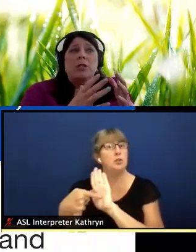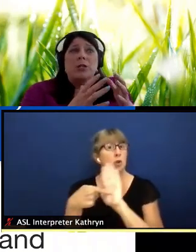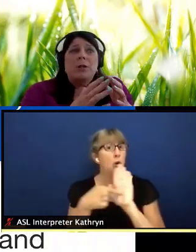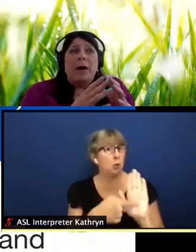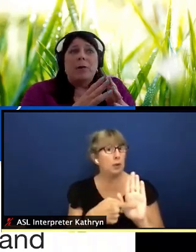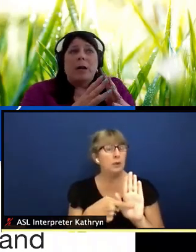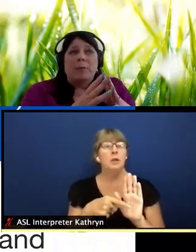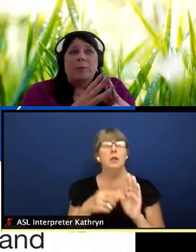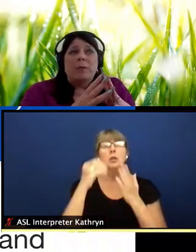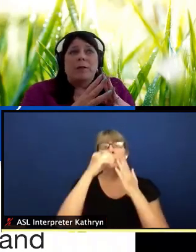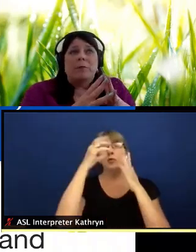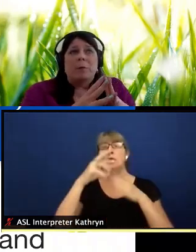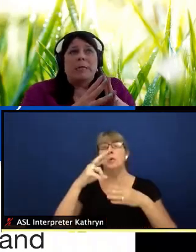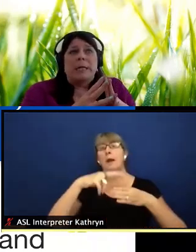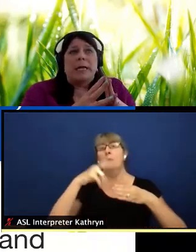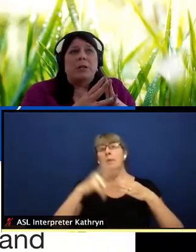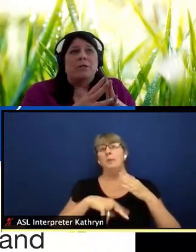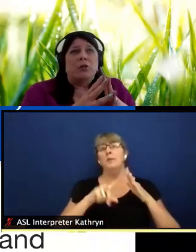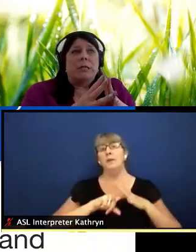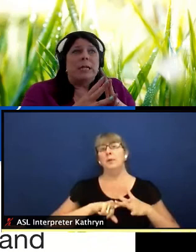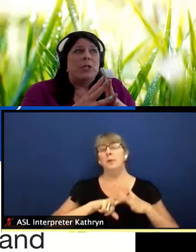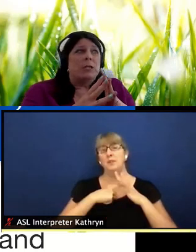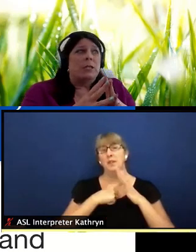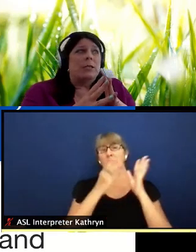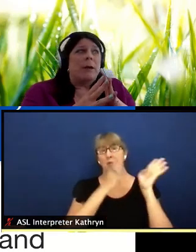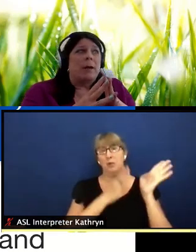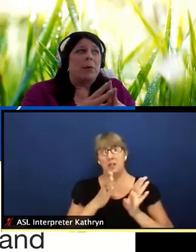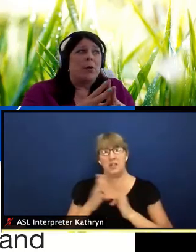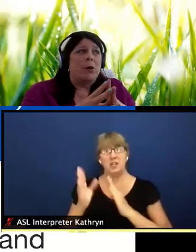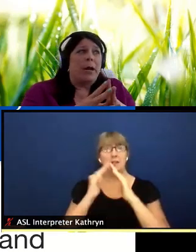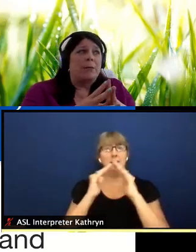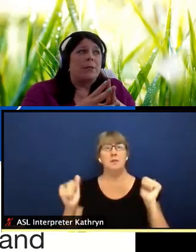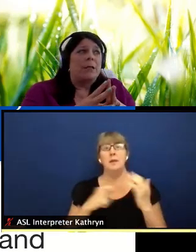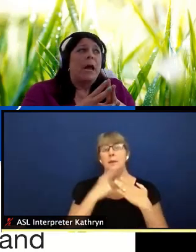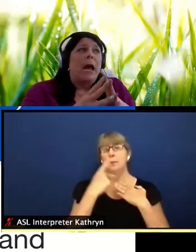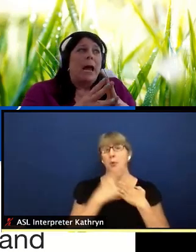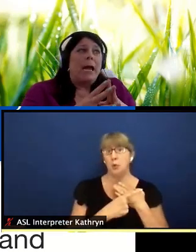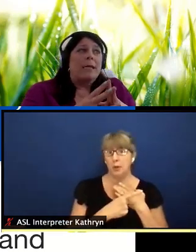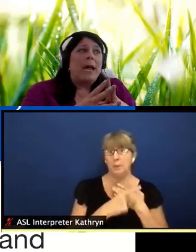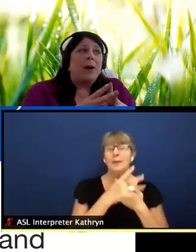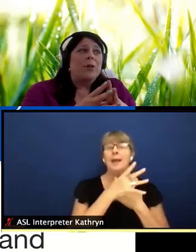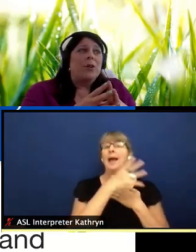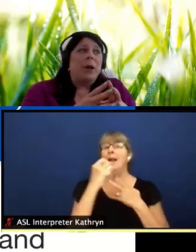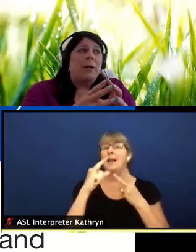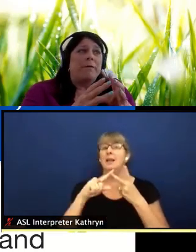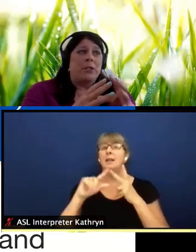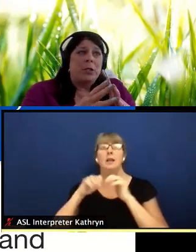student outcomes of implementation of strategic systematic programs, and how you create a vision.